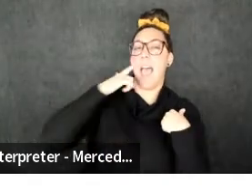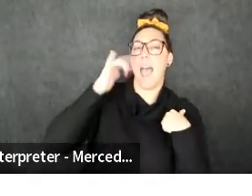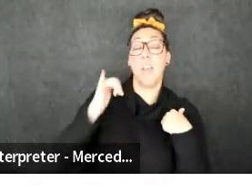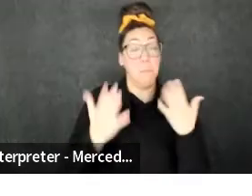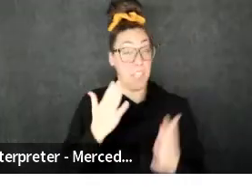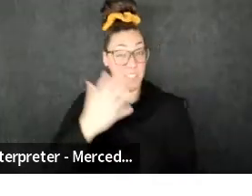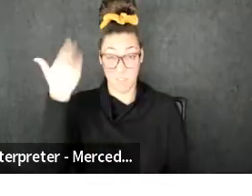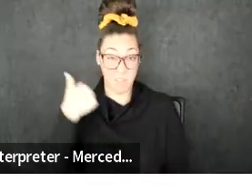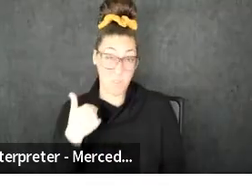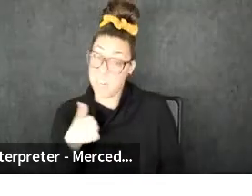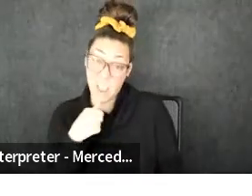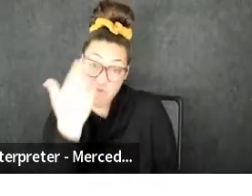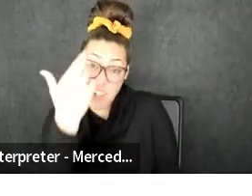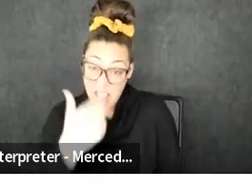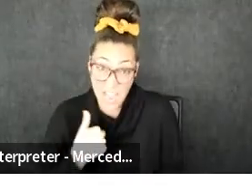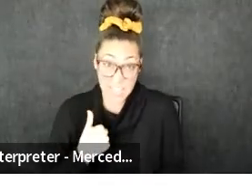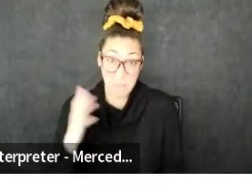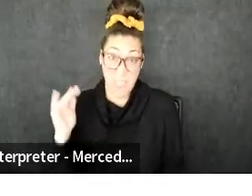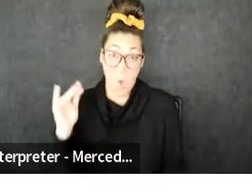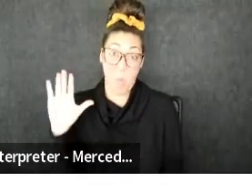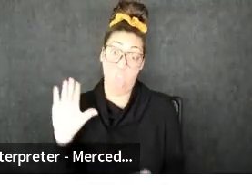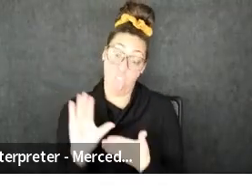Well, yeah, I kind of my hope is tanking right now,